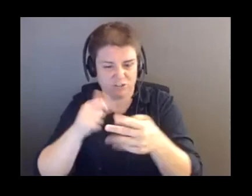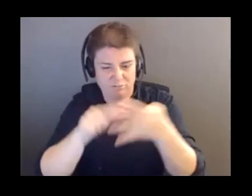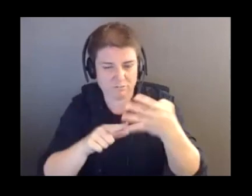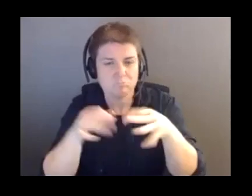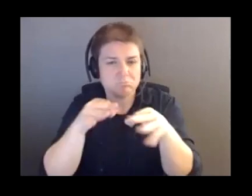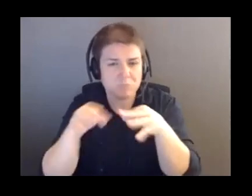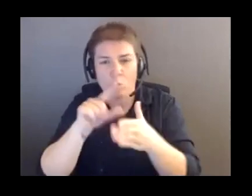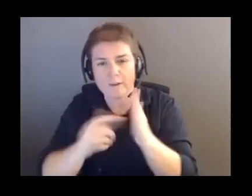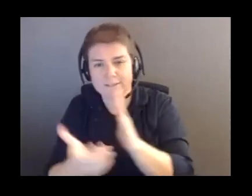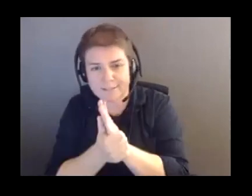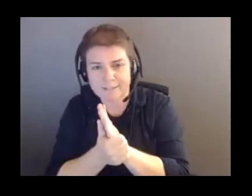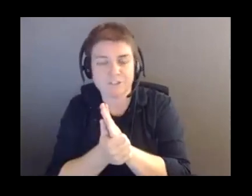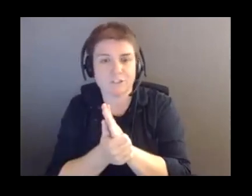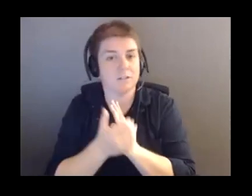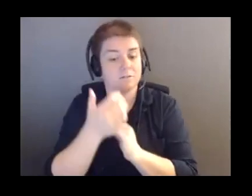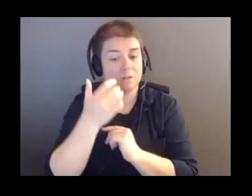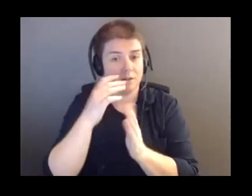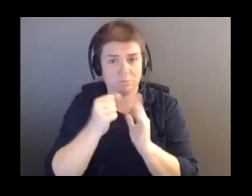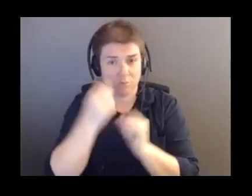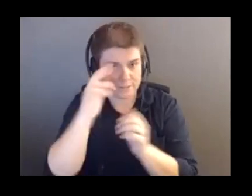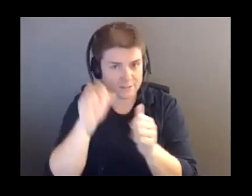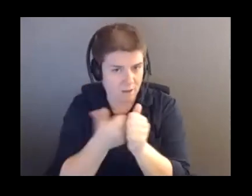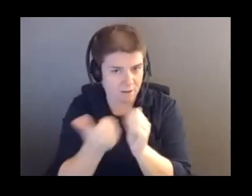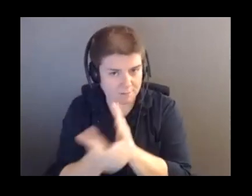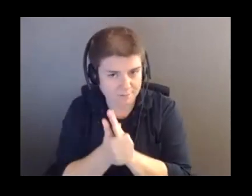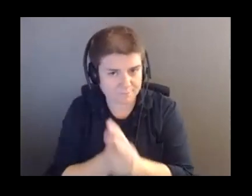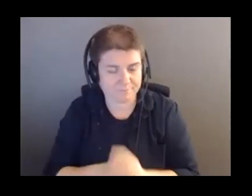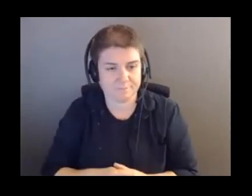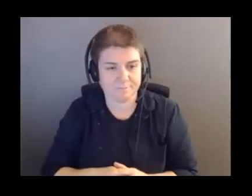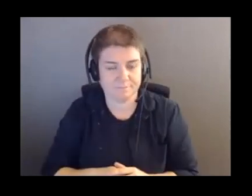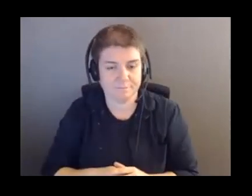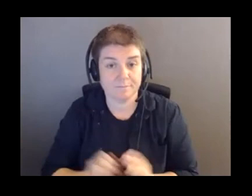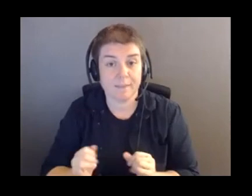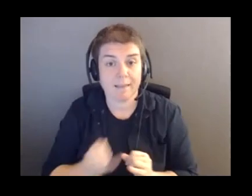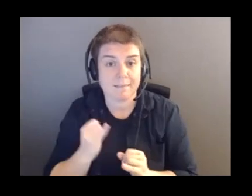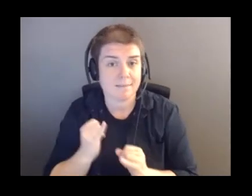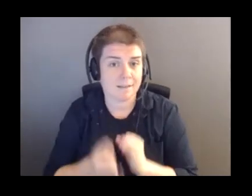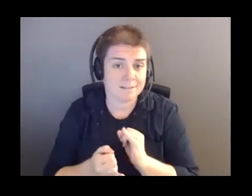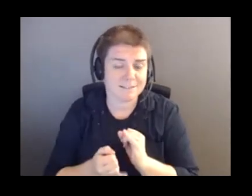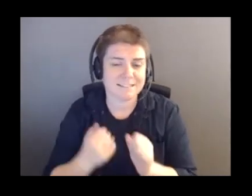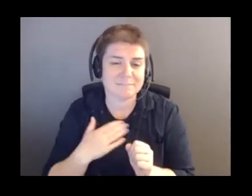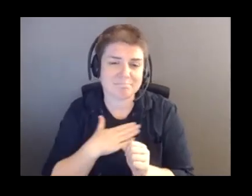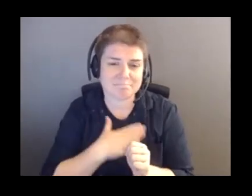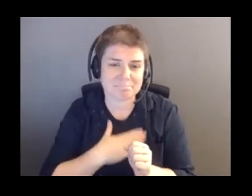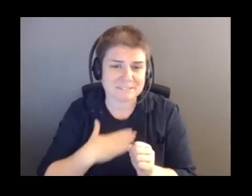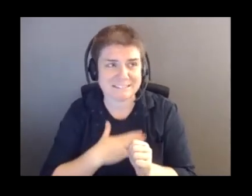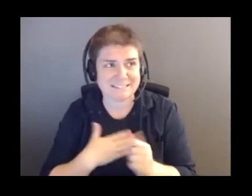have included it. Lastly, please be considerate of the assessment committee's time. They will